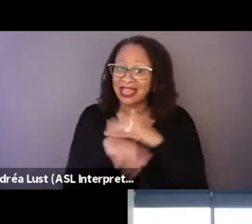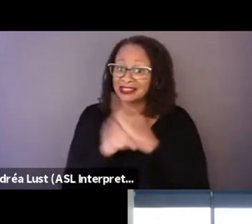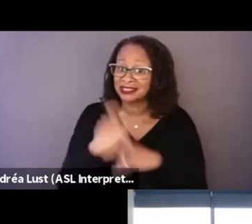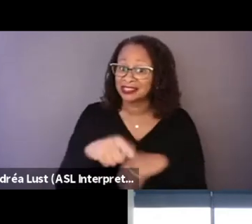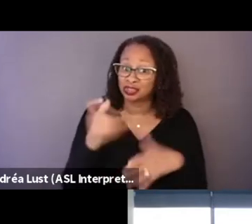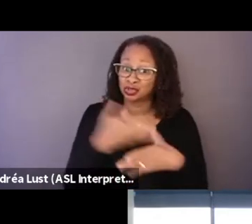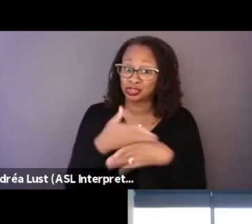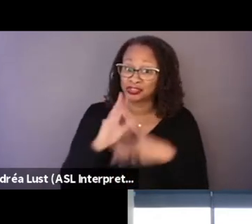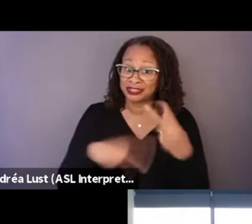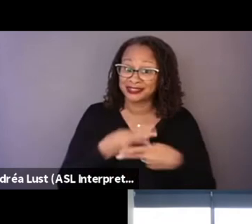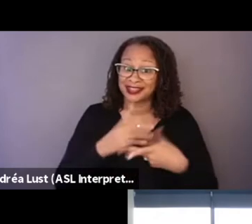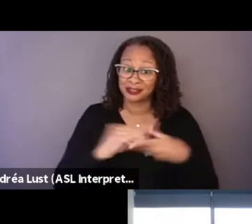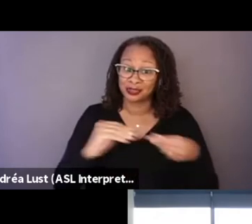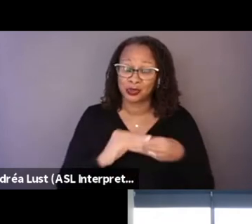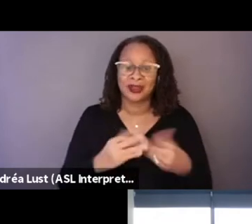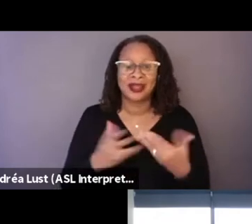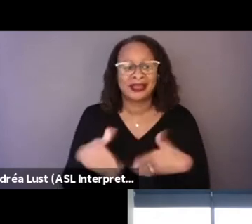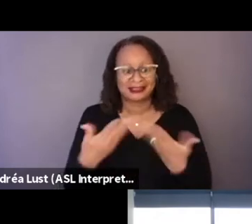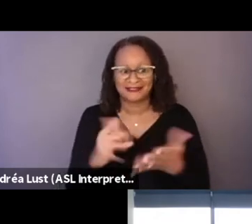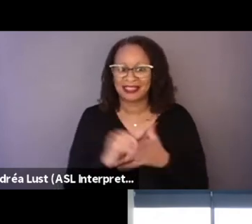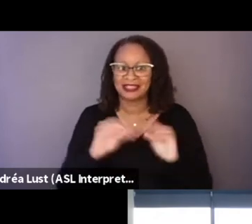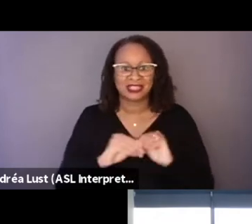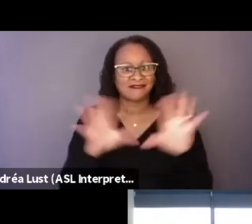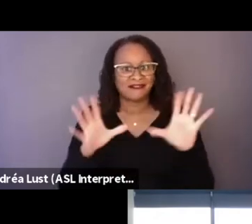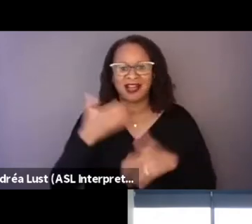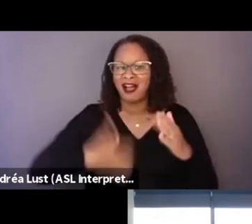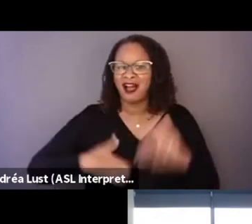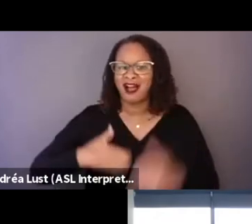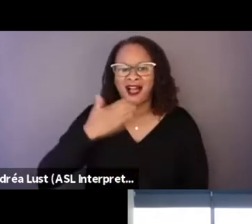given that it is obviously a hot button subject matter?